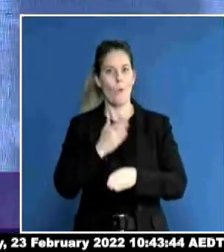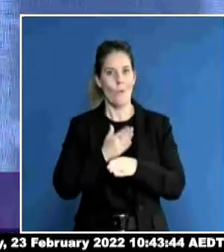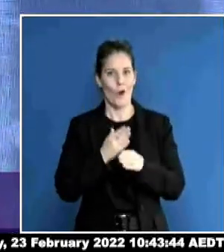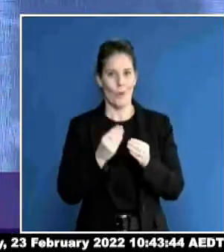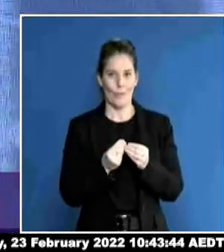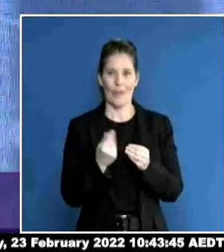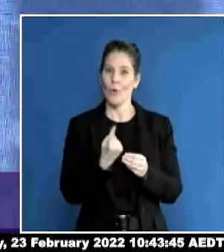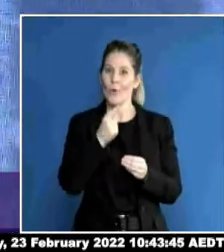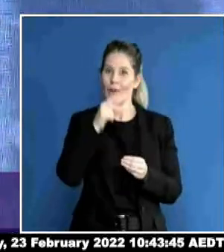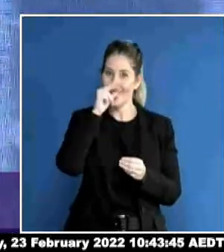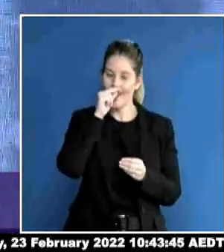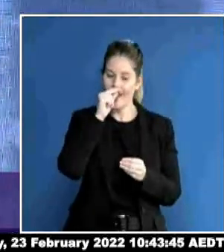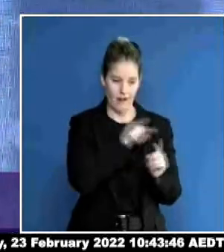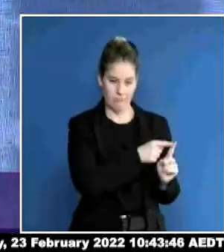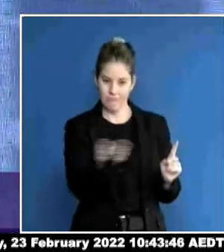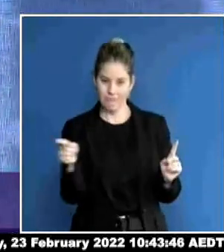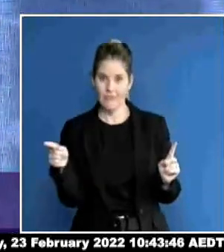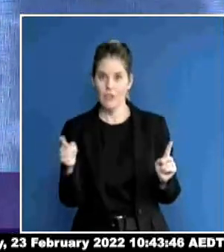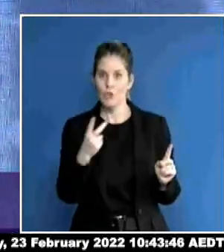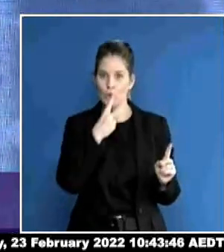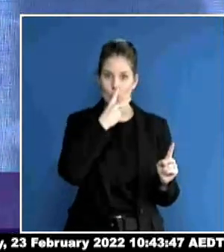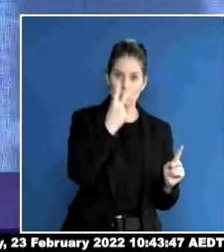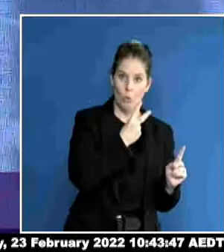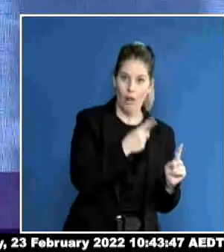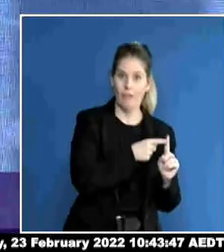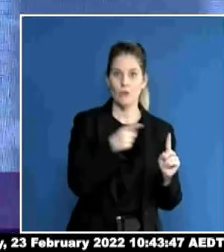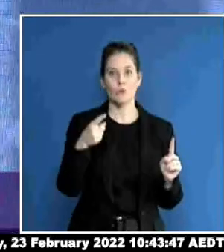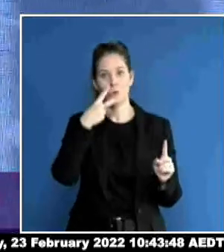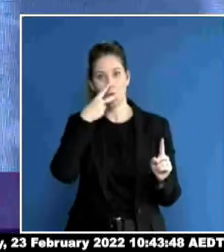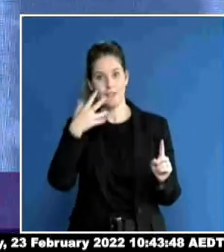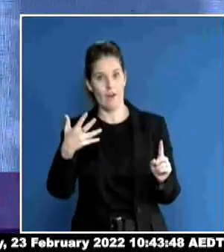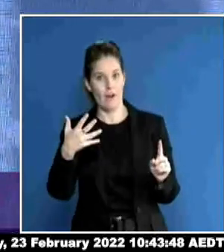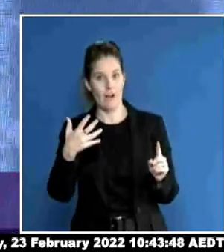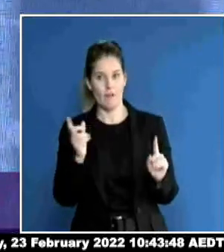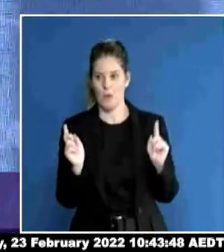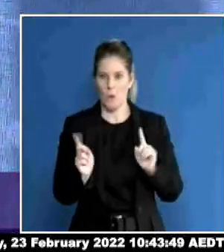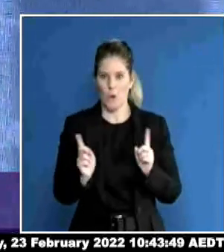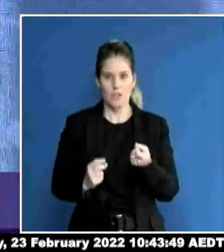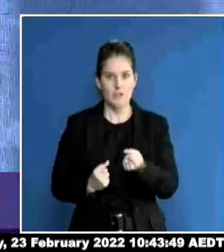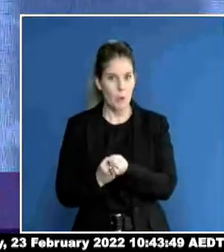It provides advocacy support for young people to exercise their rights to access